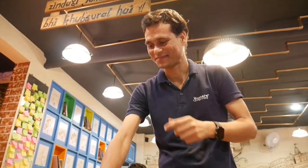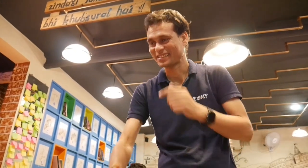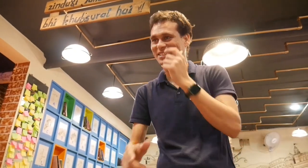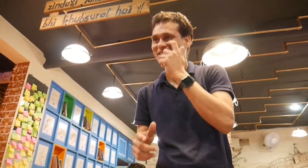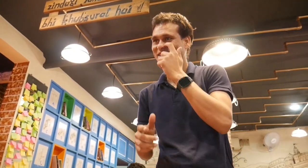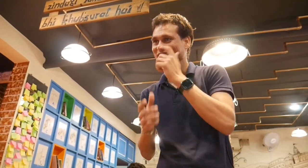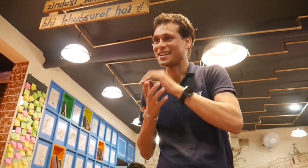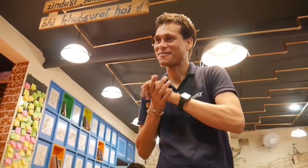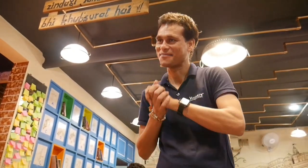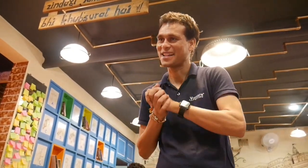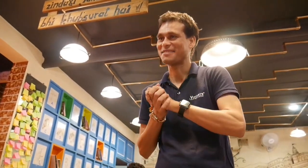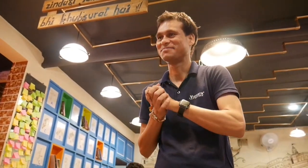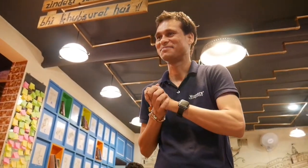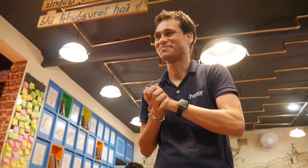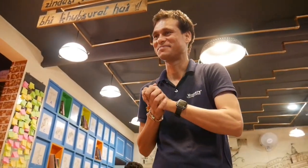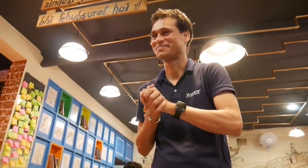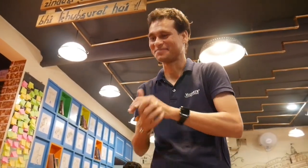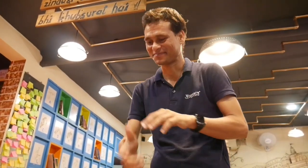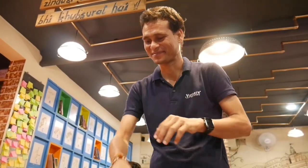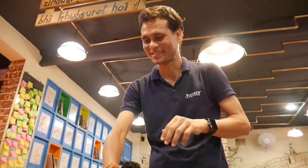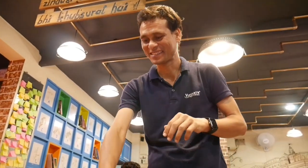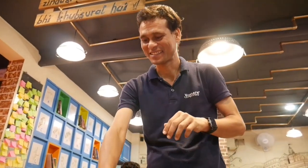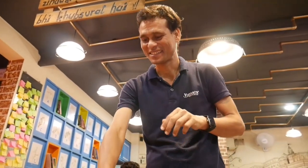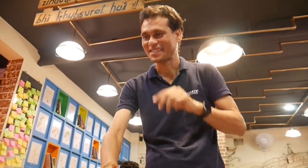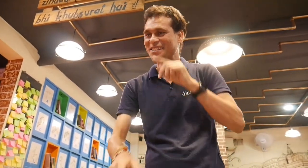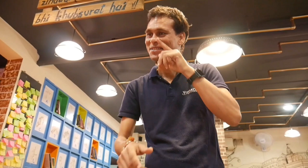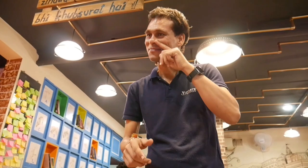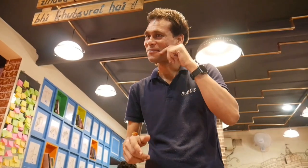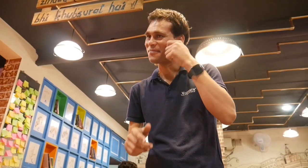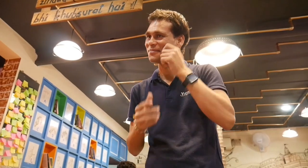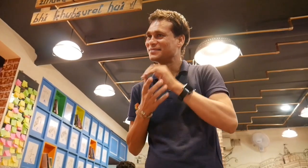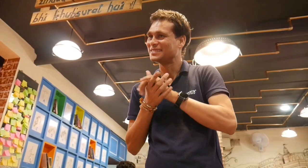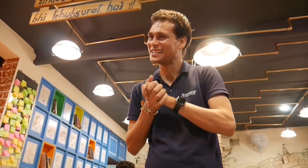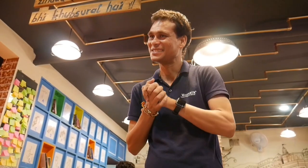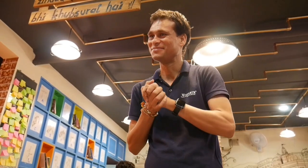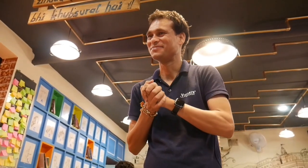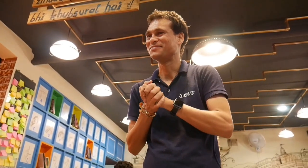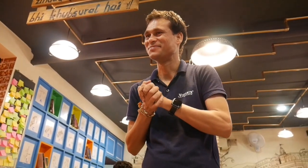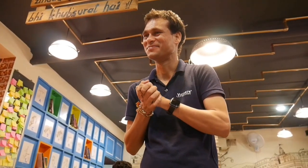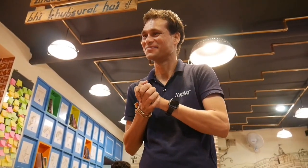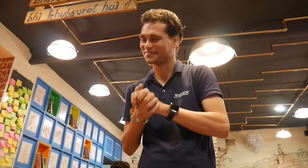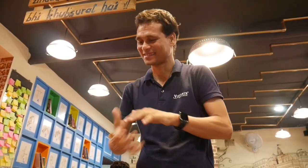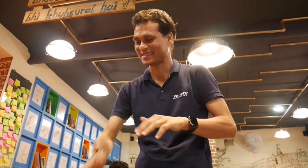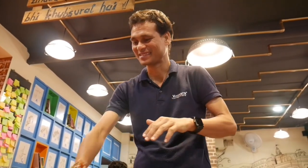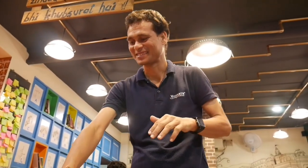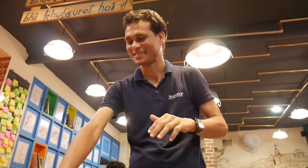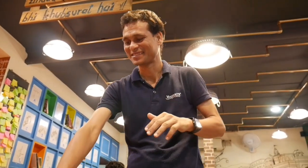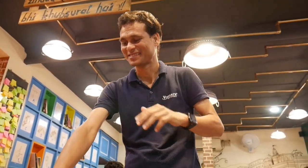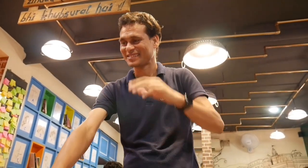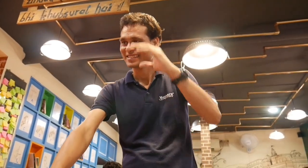girlfriend, nice boyfriend